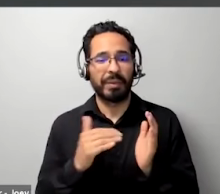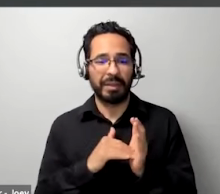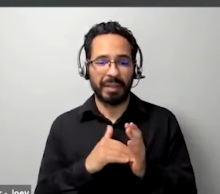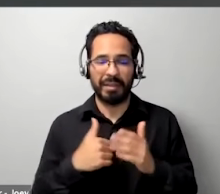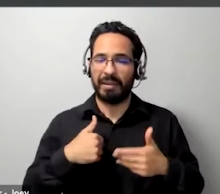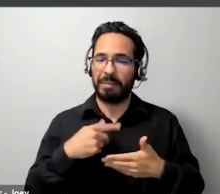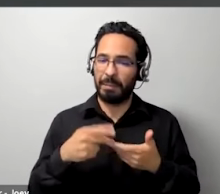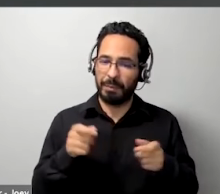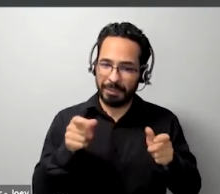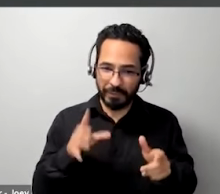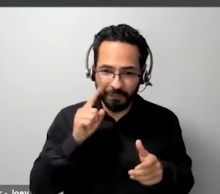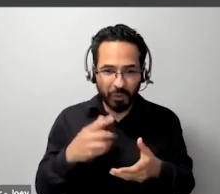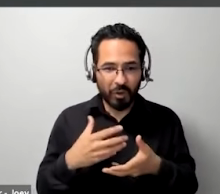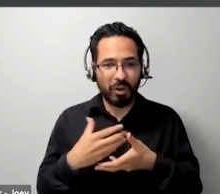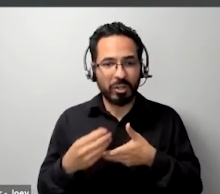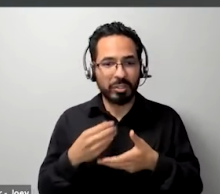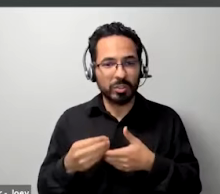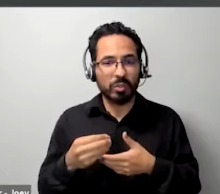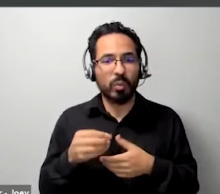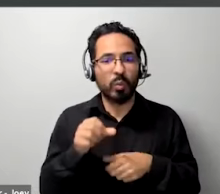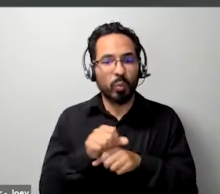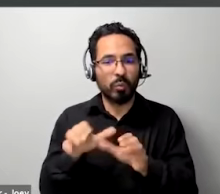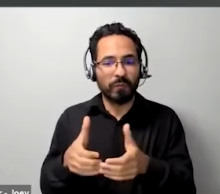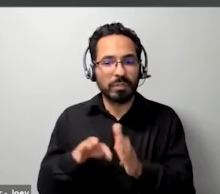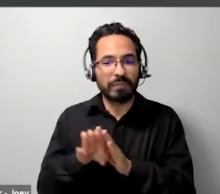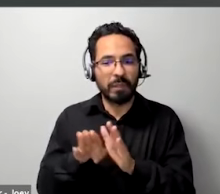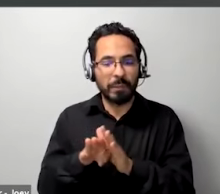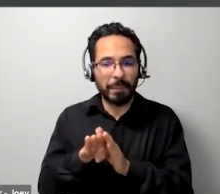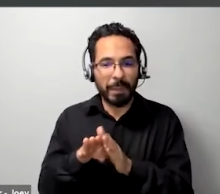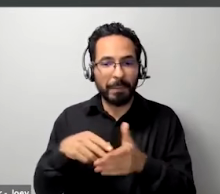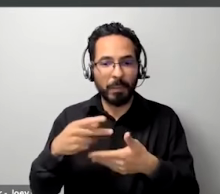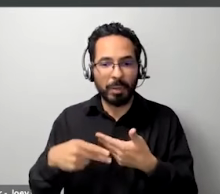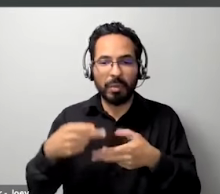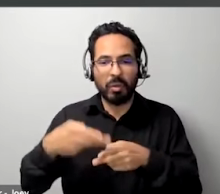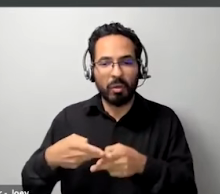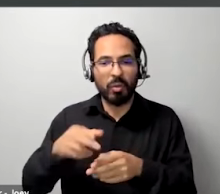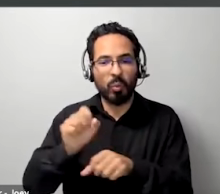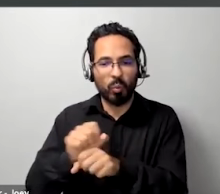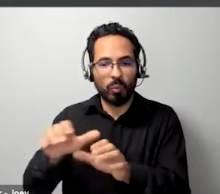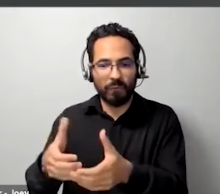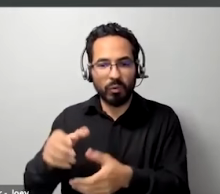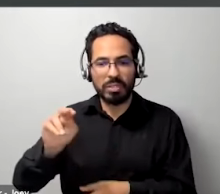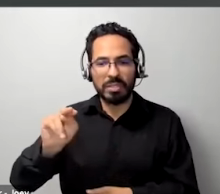for our external workforce development program, which is called Workforce Navigators, and that's for people with disabilities.